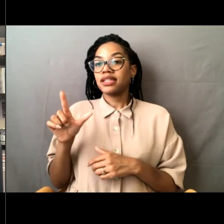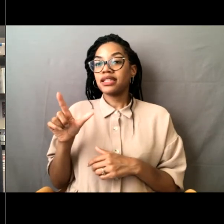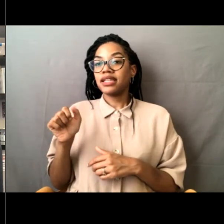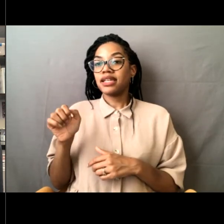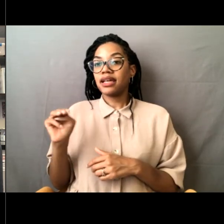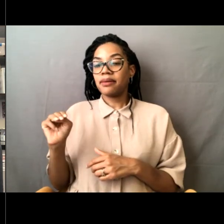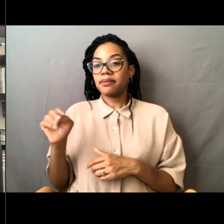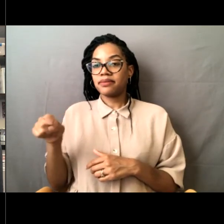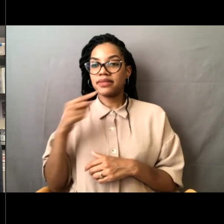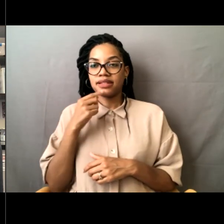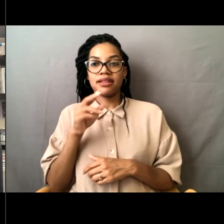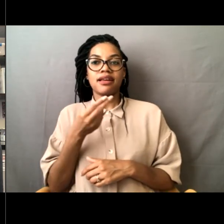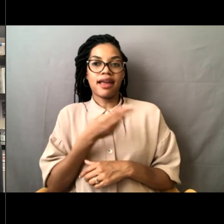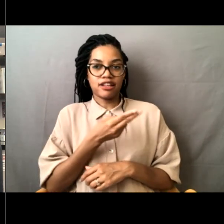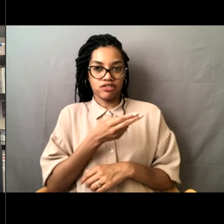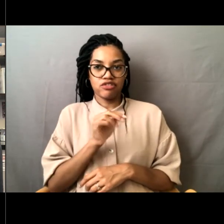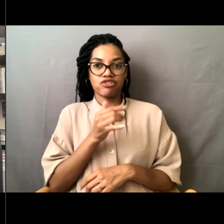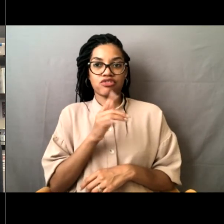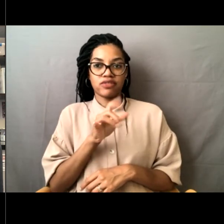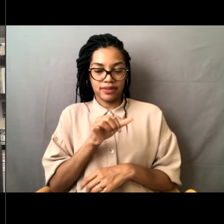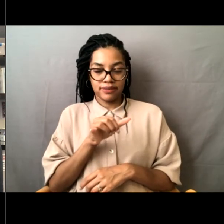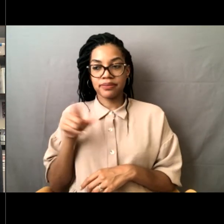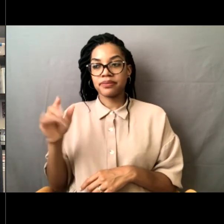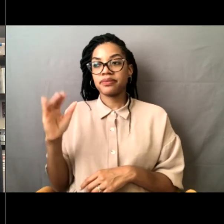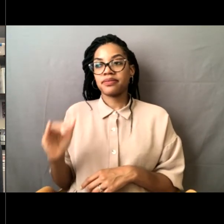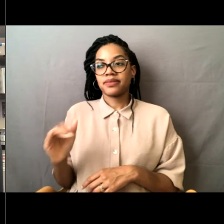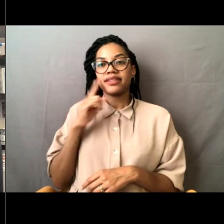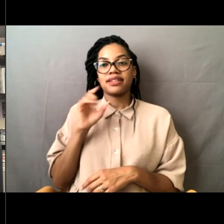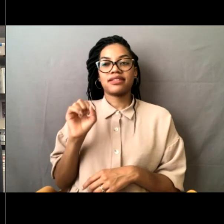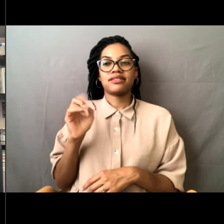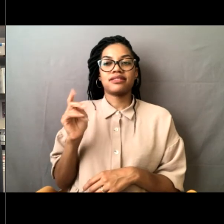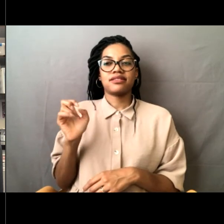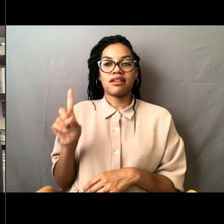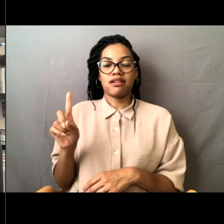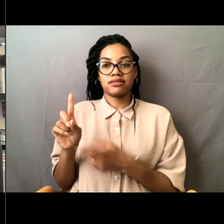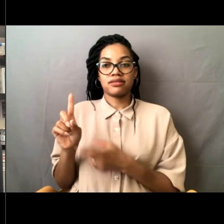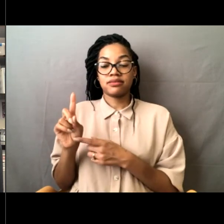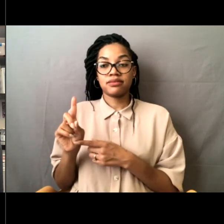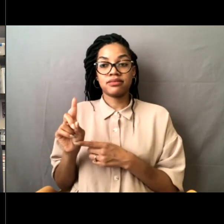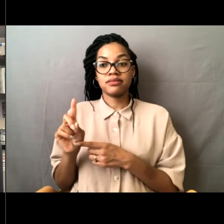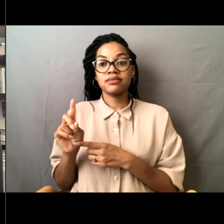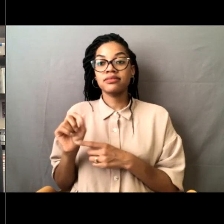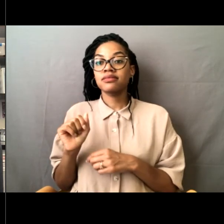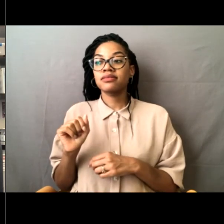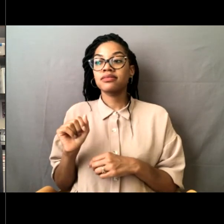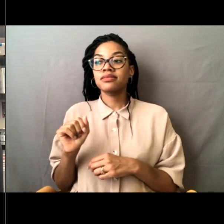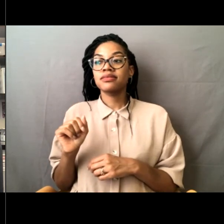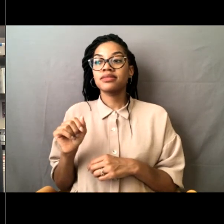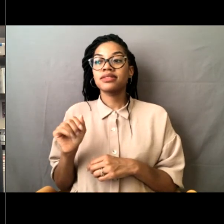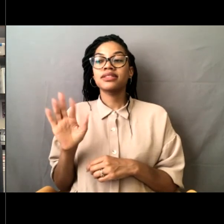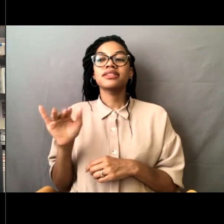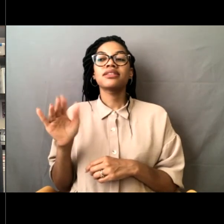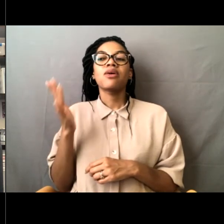Garrett and Theodore think it's a stocked fish. Nobody is yet willing to tell me why they think that.